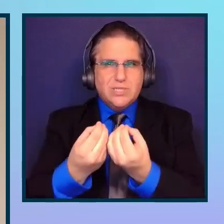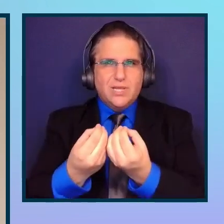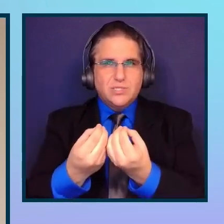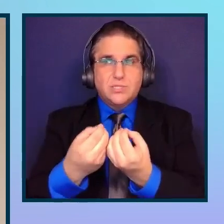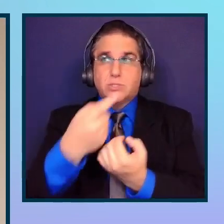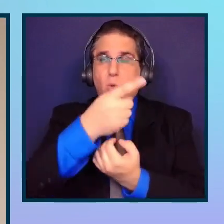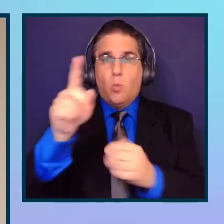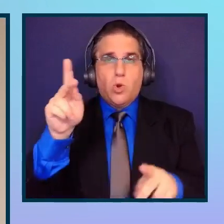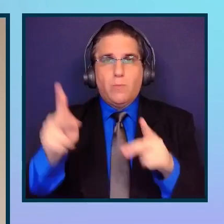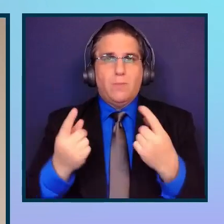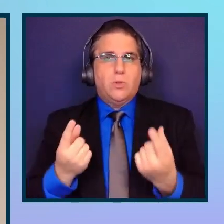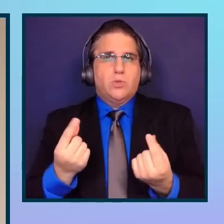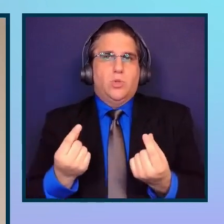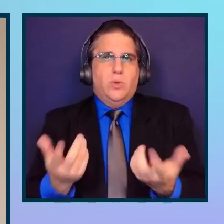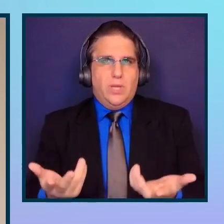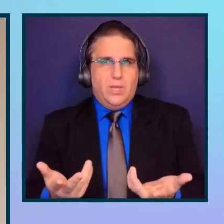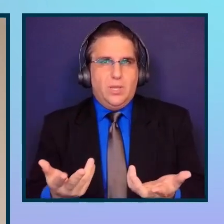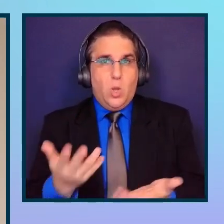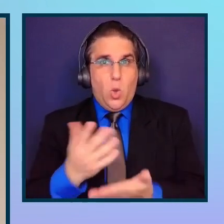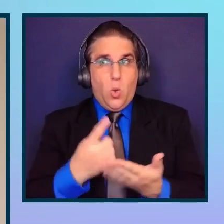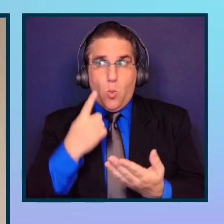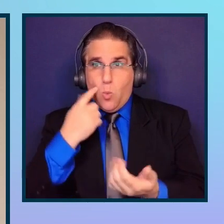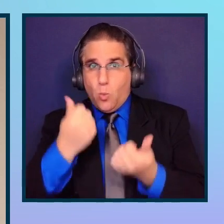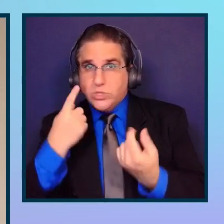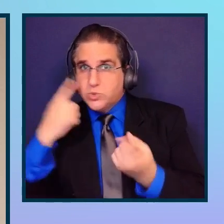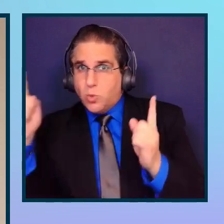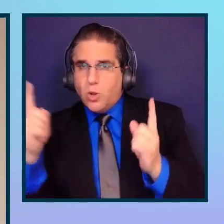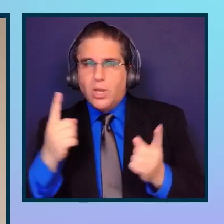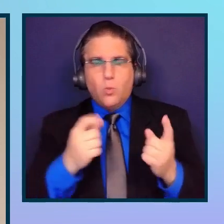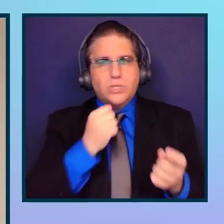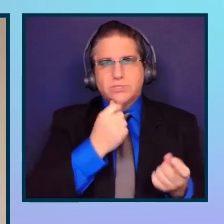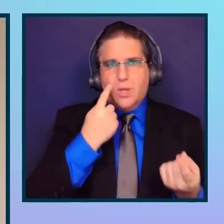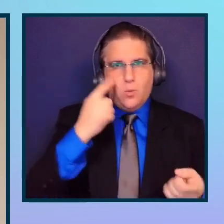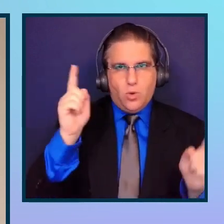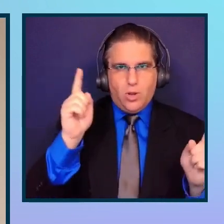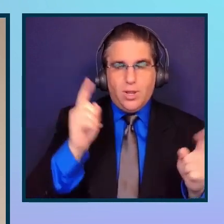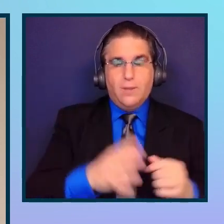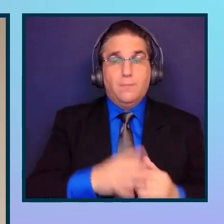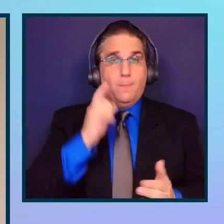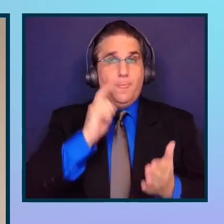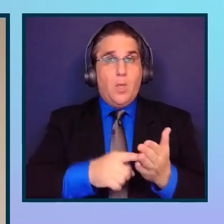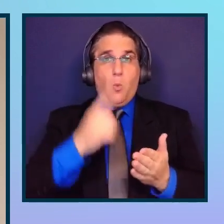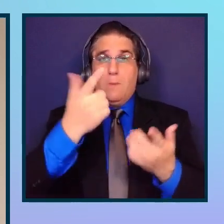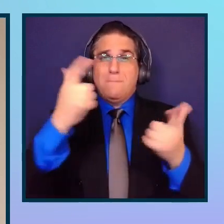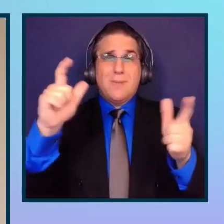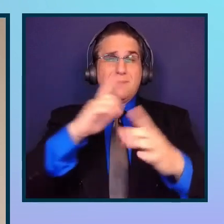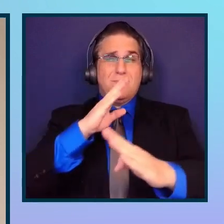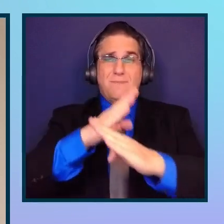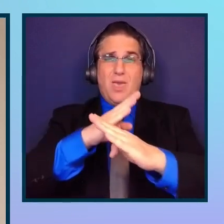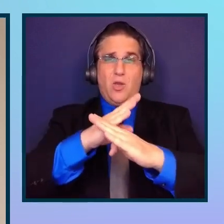what's working and what's not. And so one of those institutional barriers is, there's this thing that happens at an ally work,